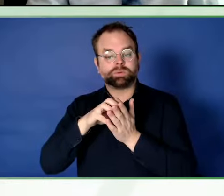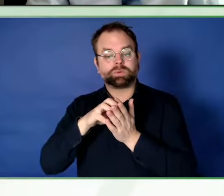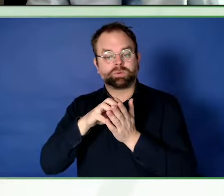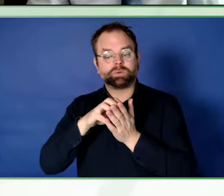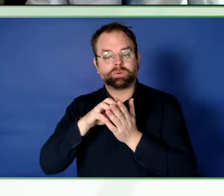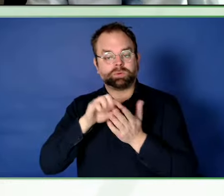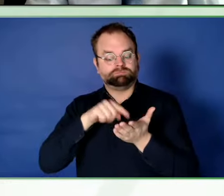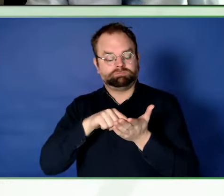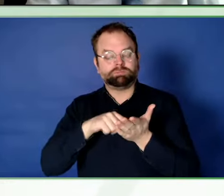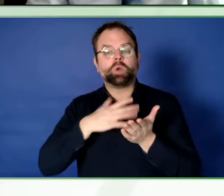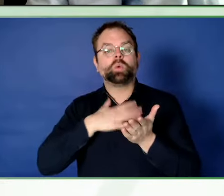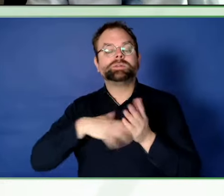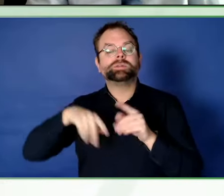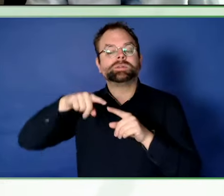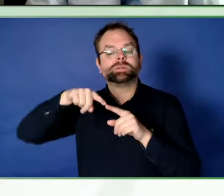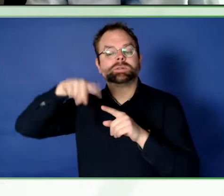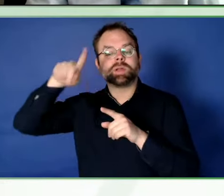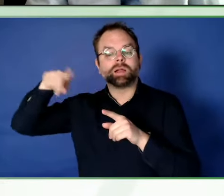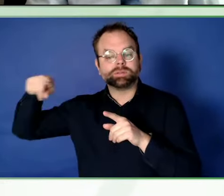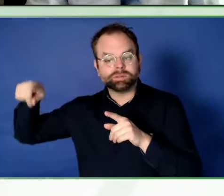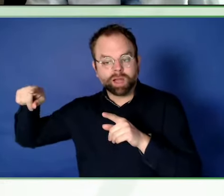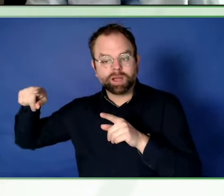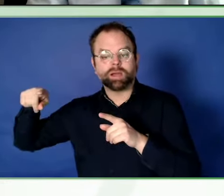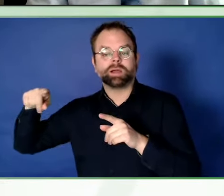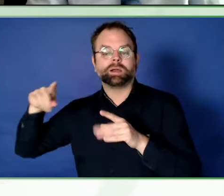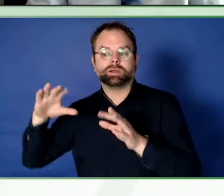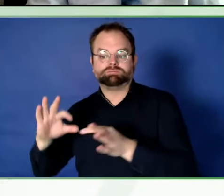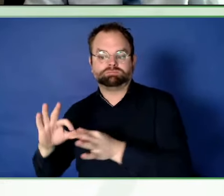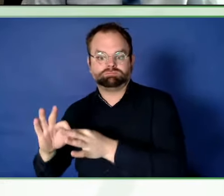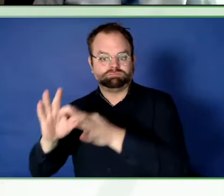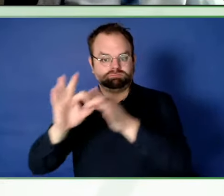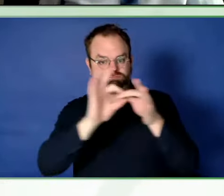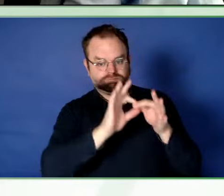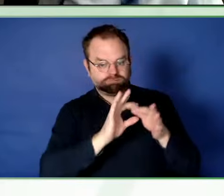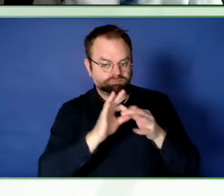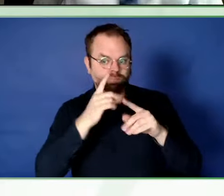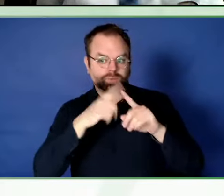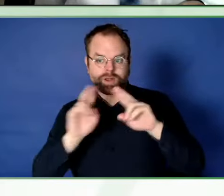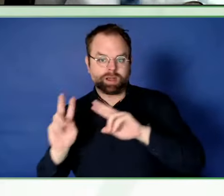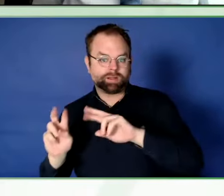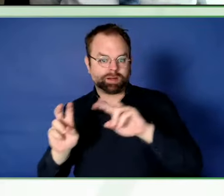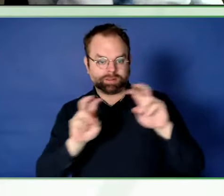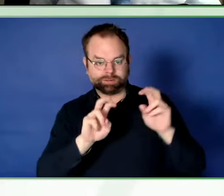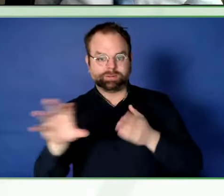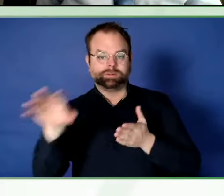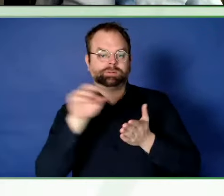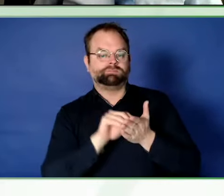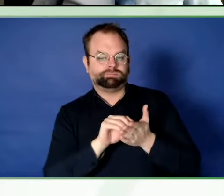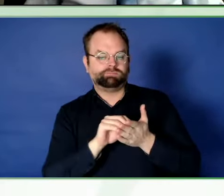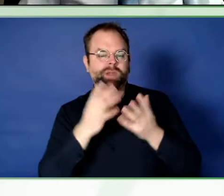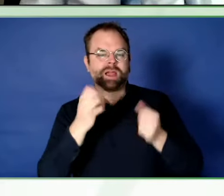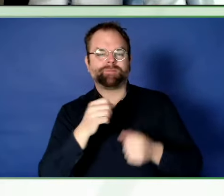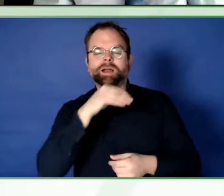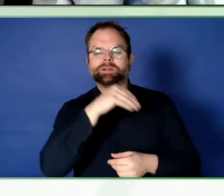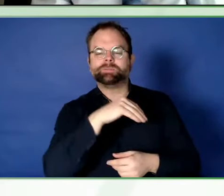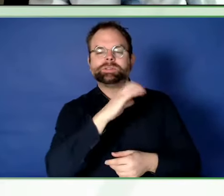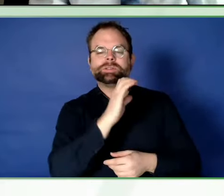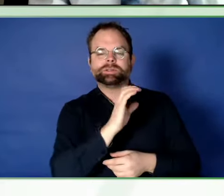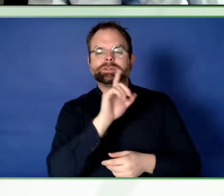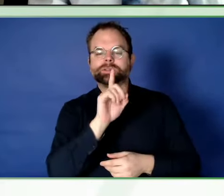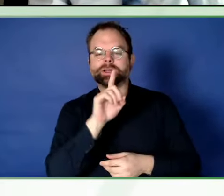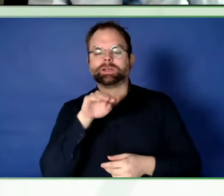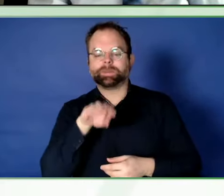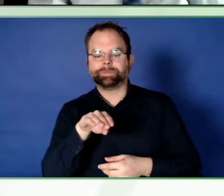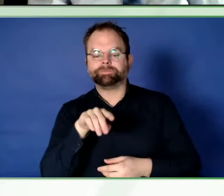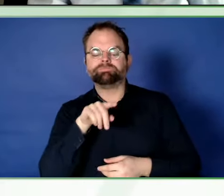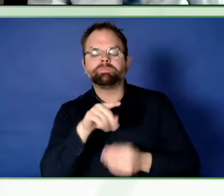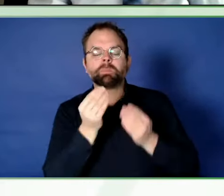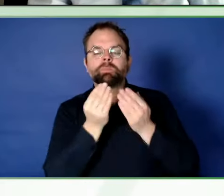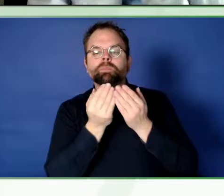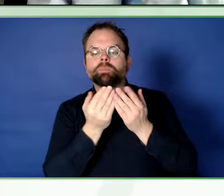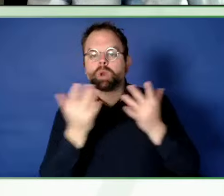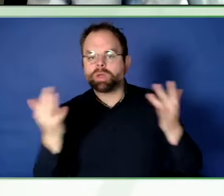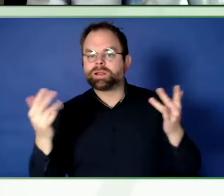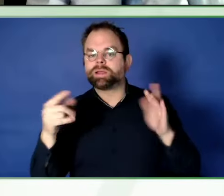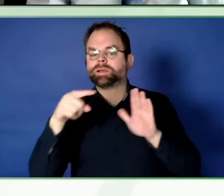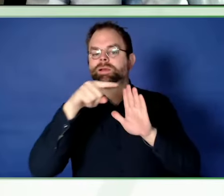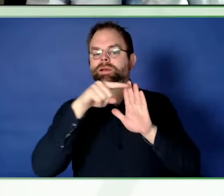data, we put the data on GIS-based platform that displays, analyses information on maps